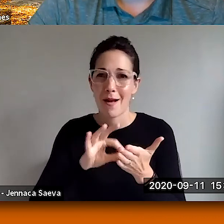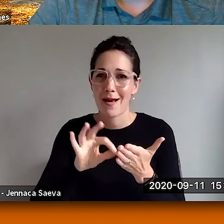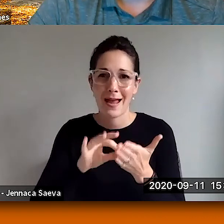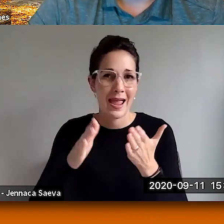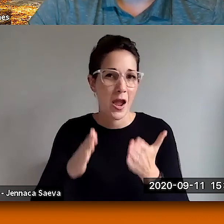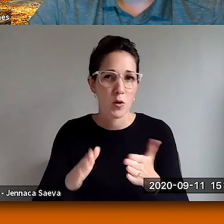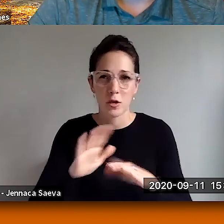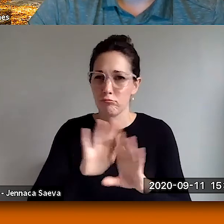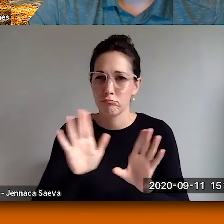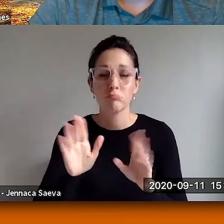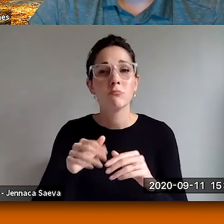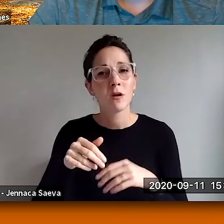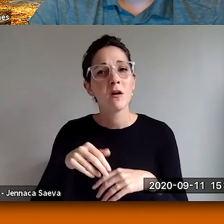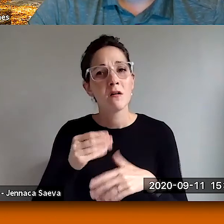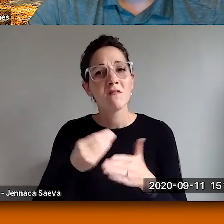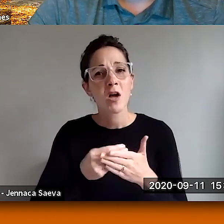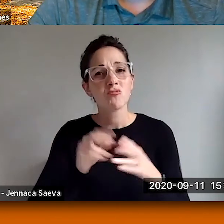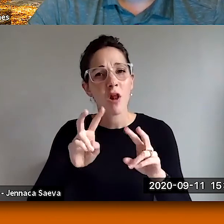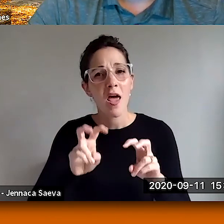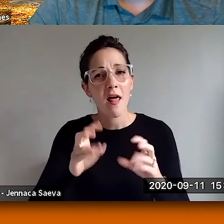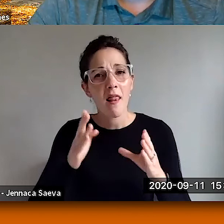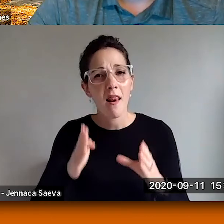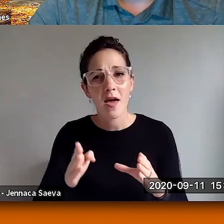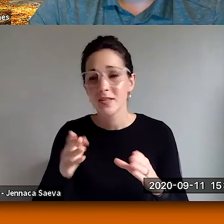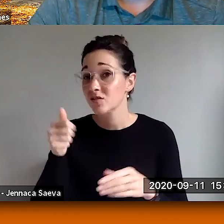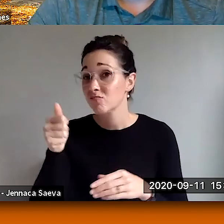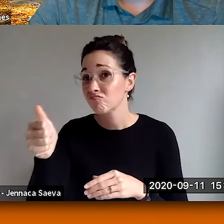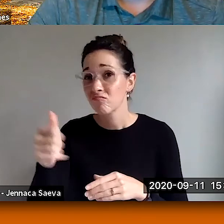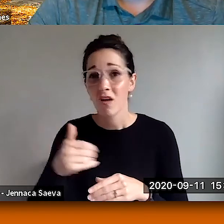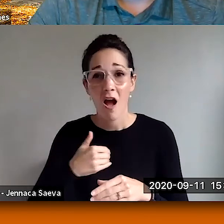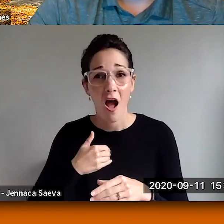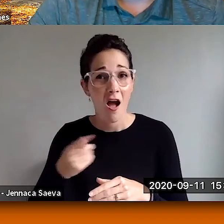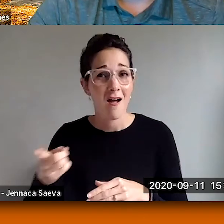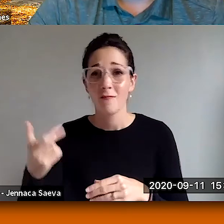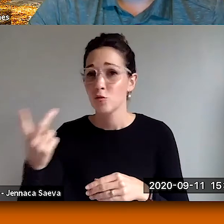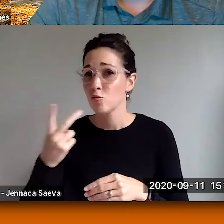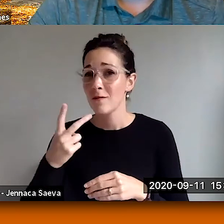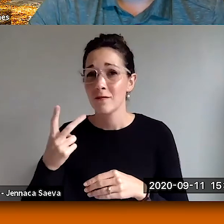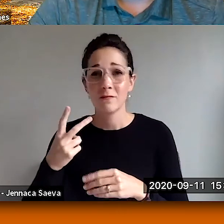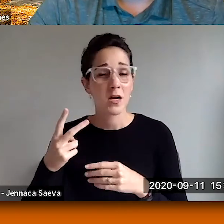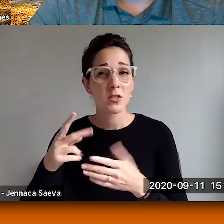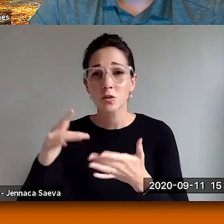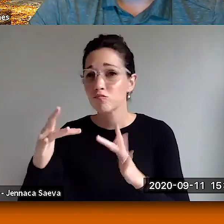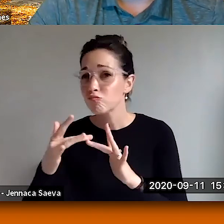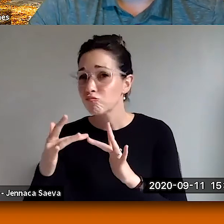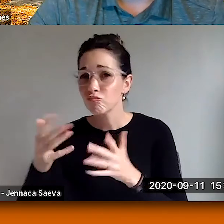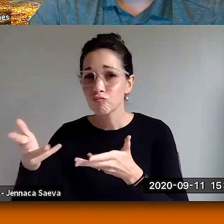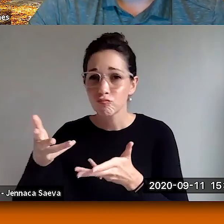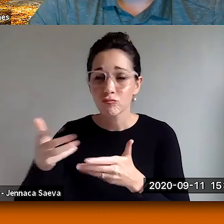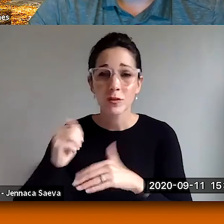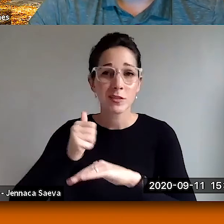So in that case, I would just work with any financial liaison they have to set up the invoicing and the billing and things like that.